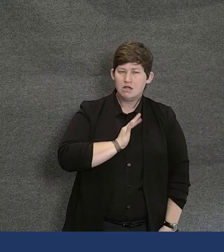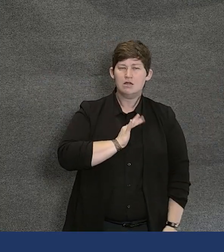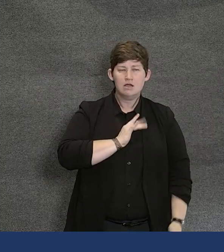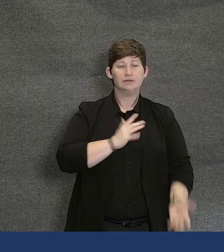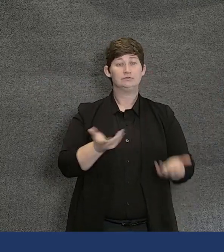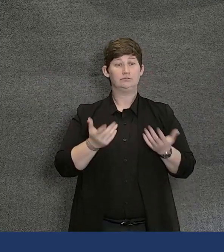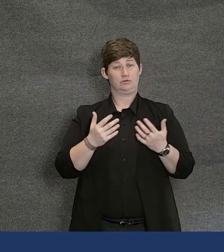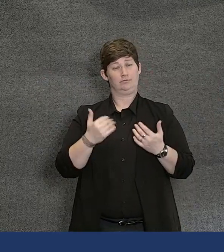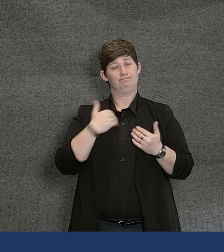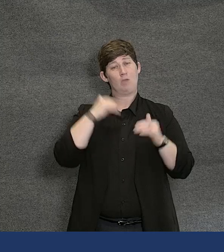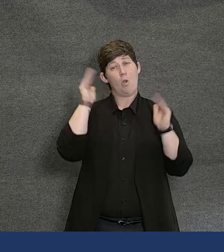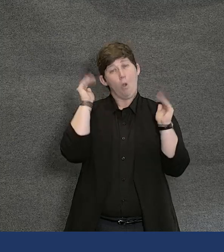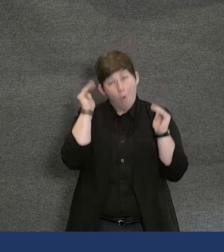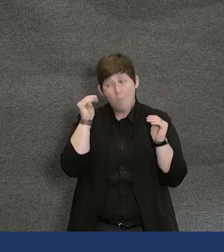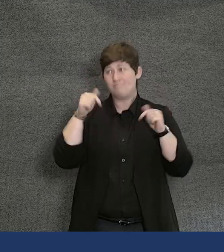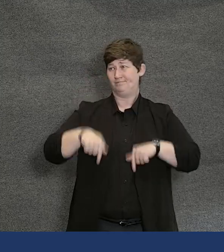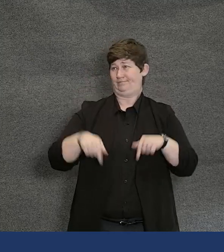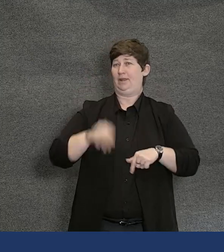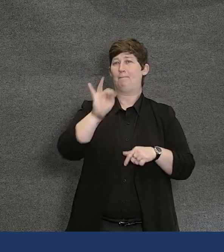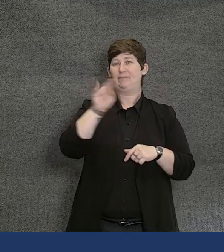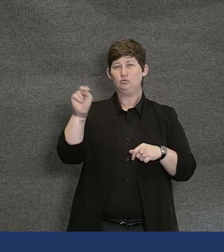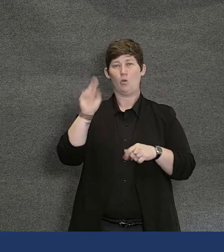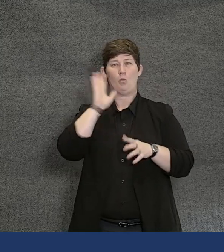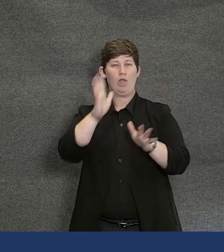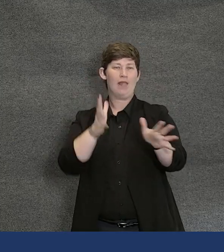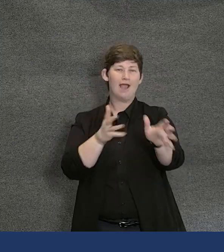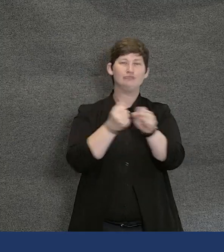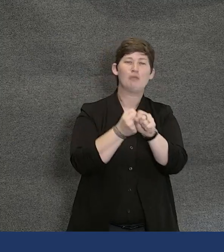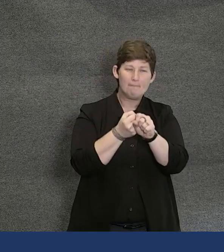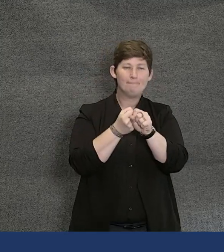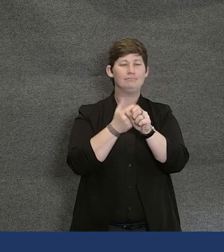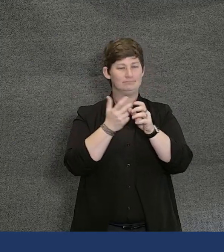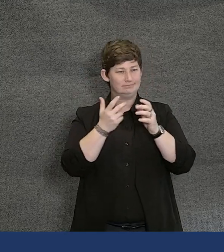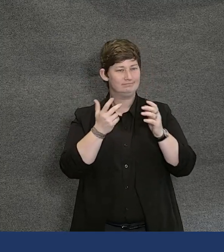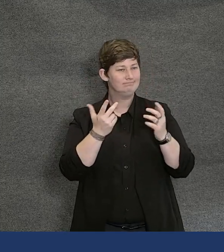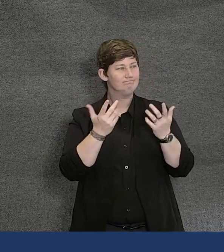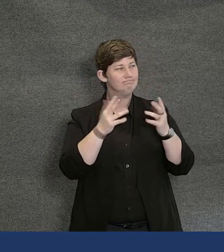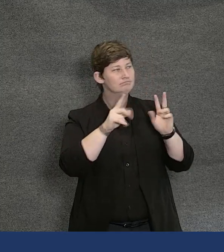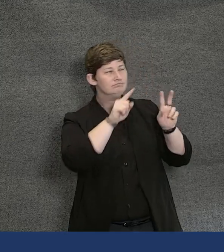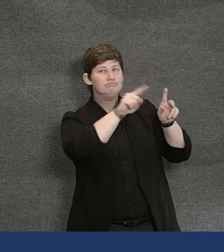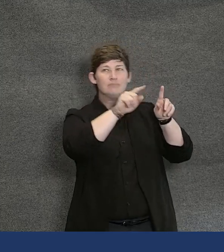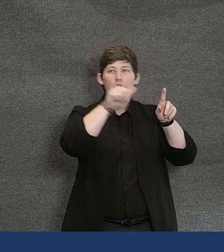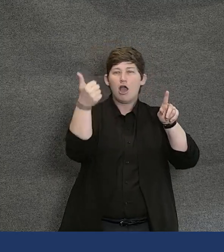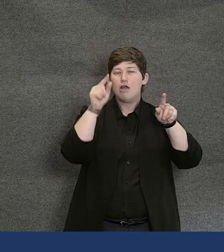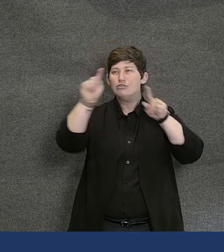Minnesota can look to those examples and join those examples